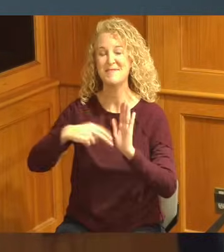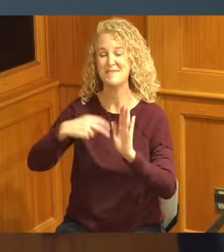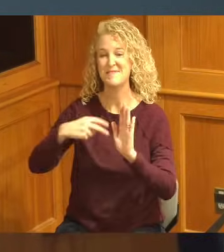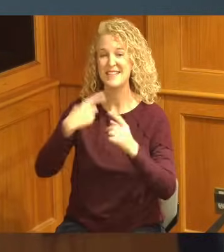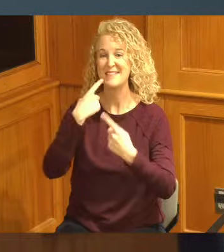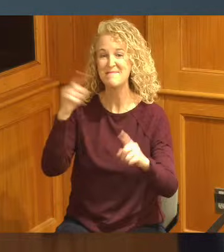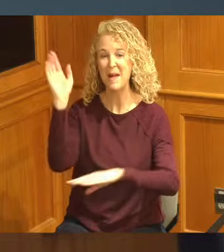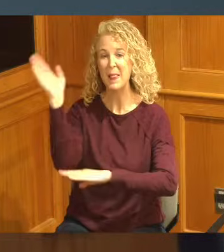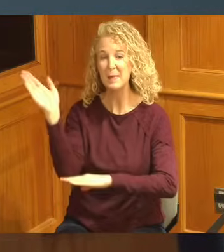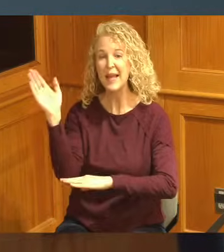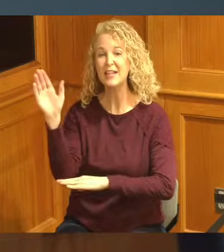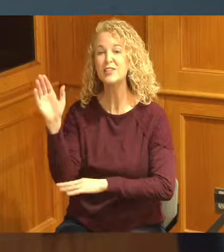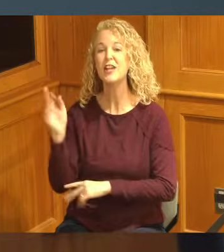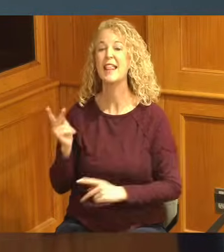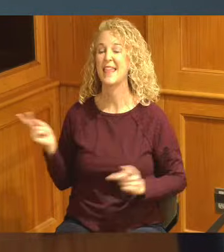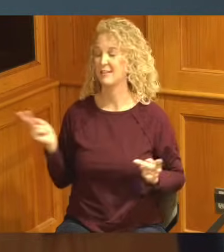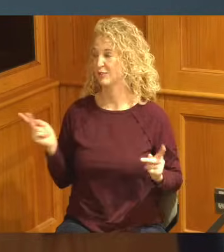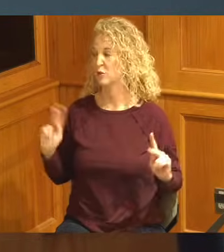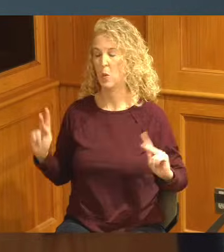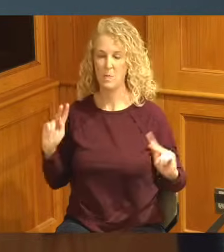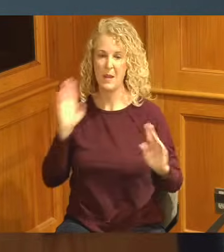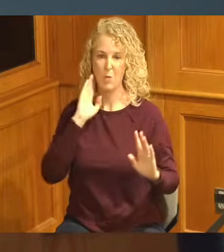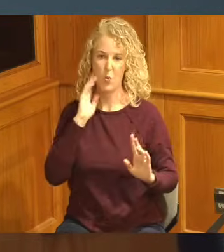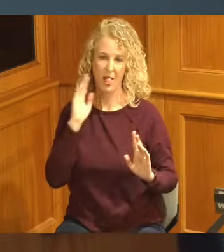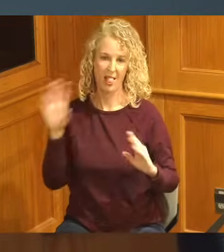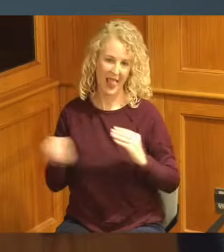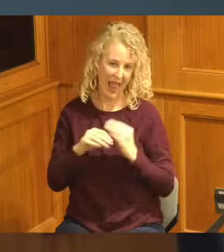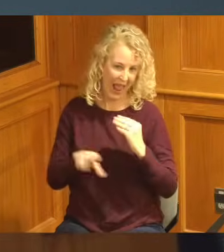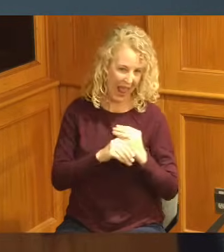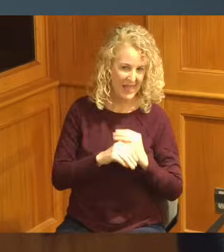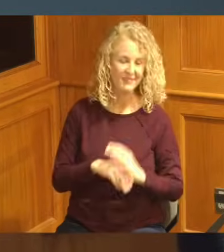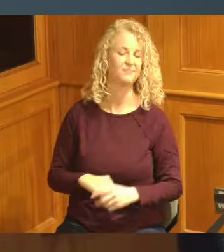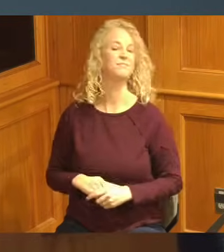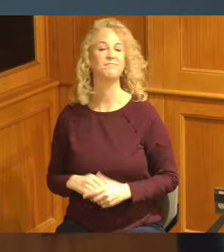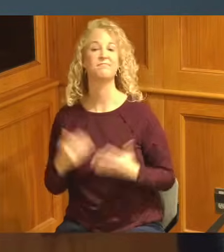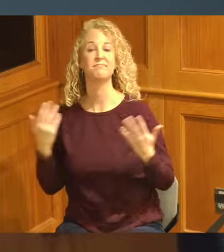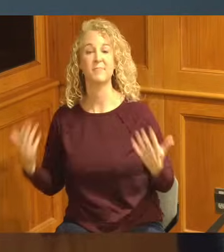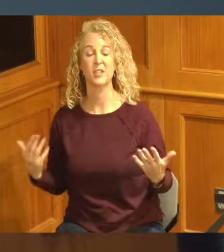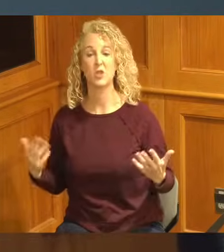have something to say and you certainly can have something to say at that time. Um, so Hamilton